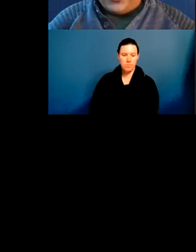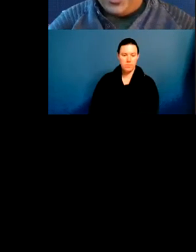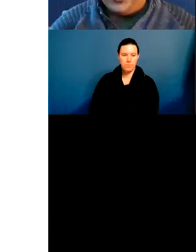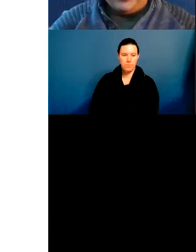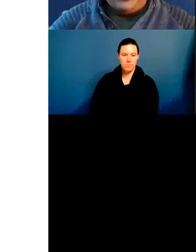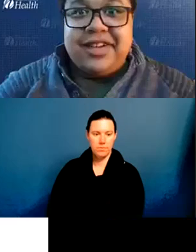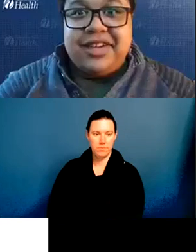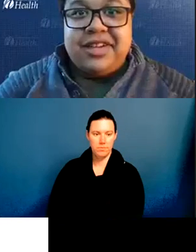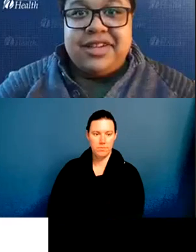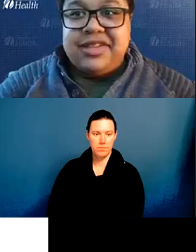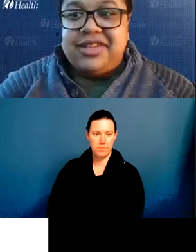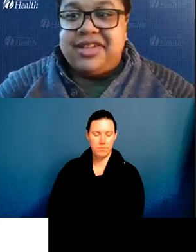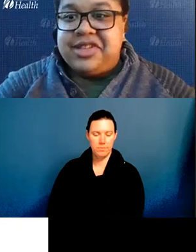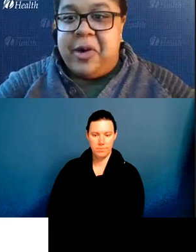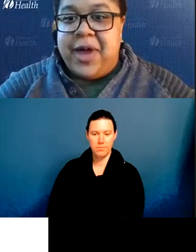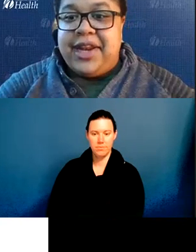Okay, let's go ahead and begin.